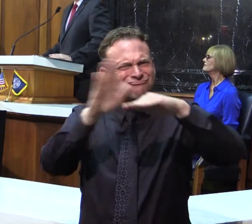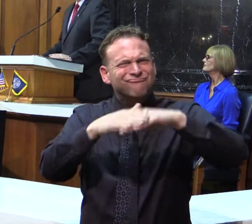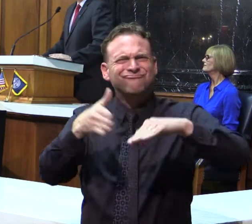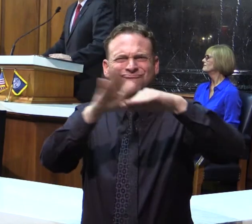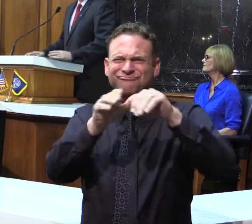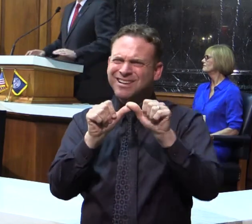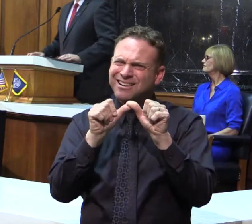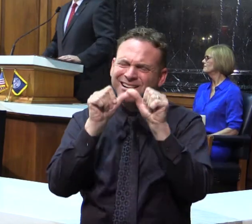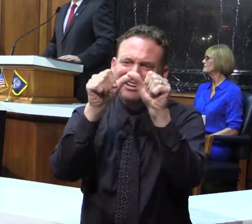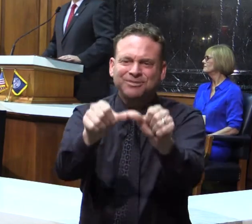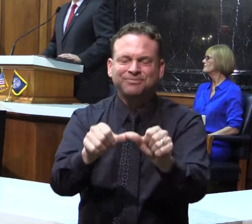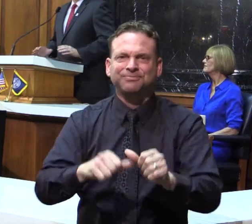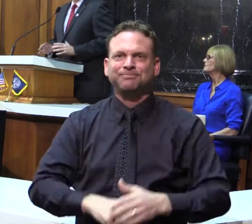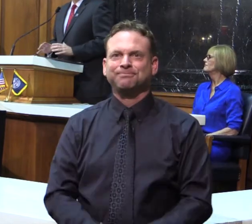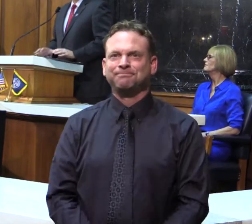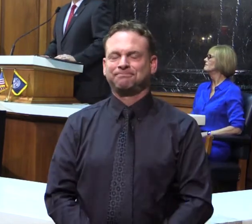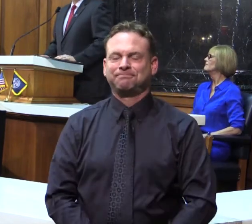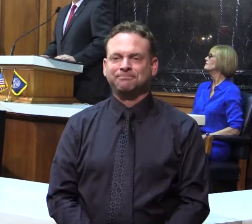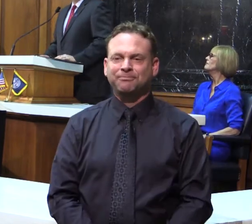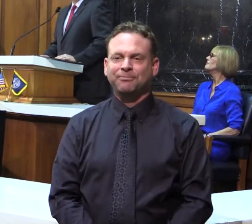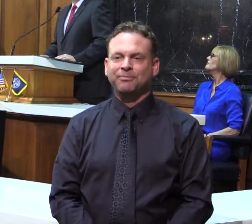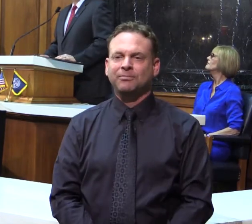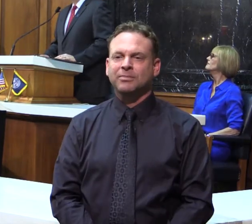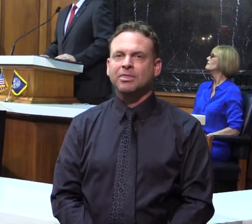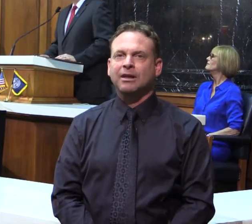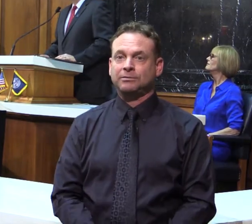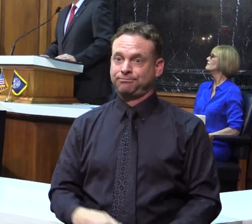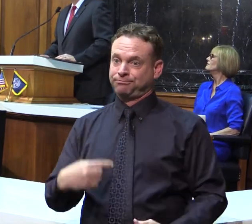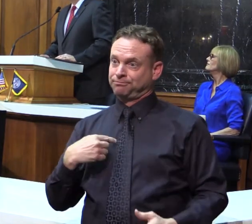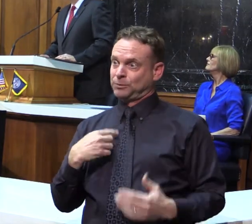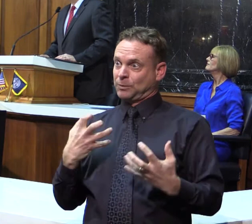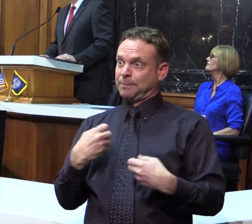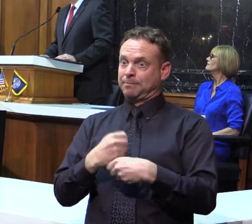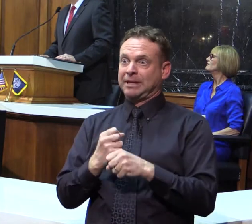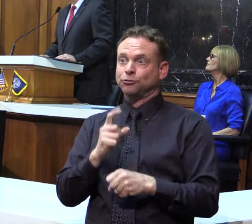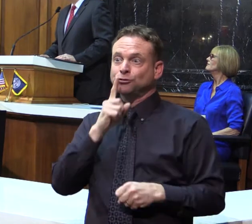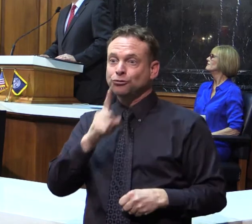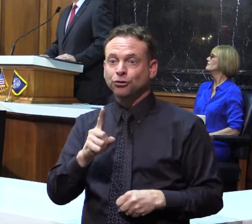• the business climate in Indiana remains among the very best in the nation …